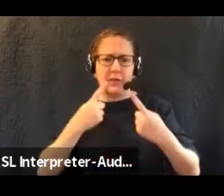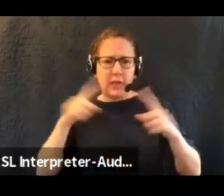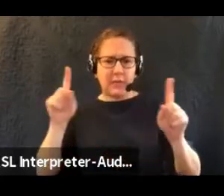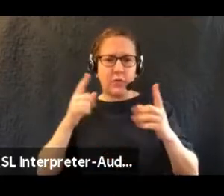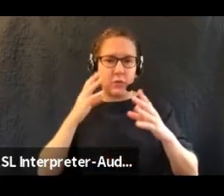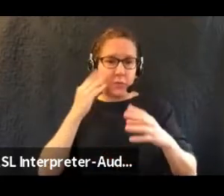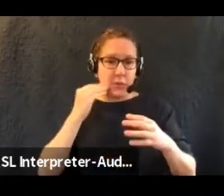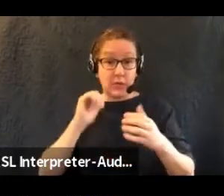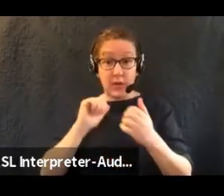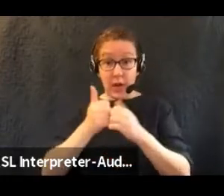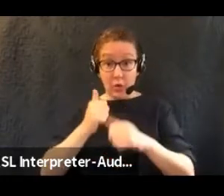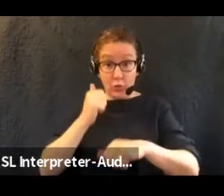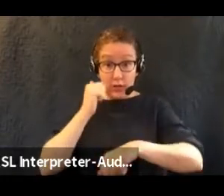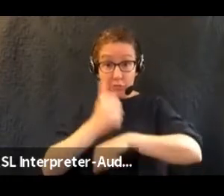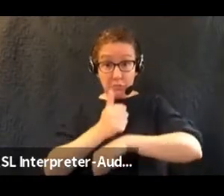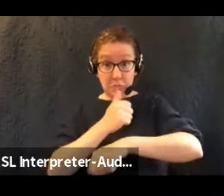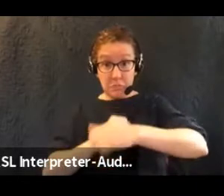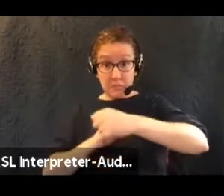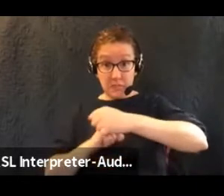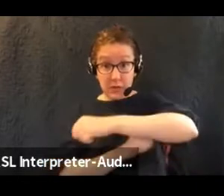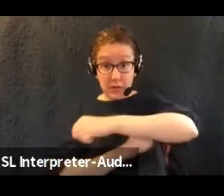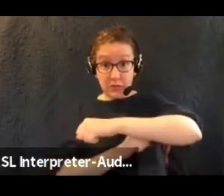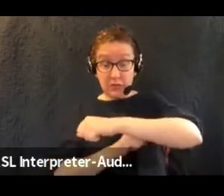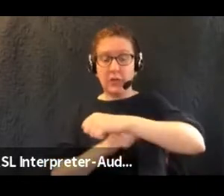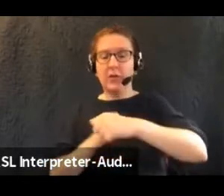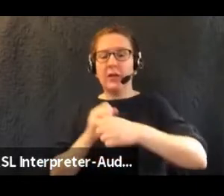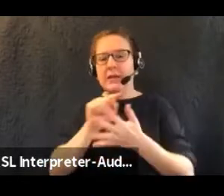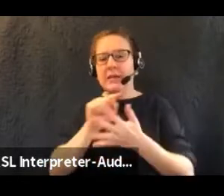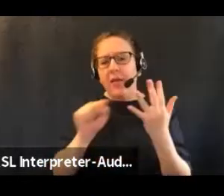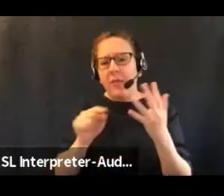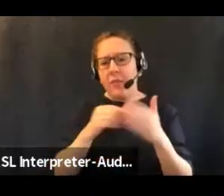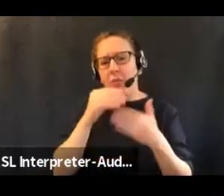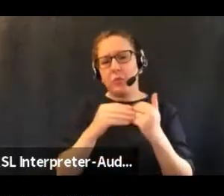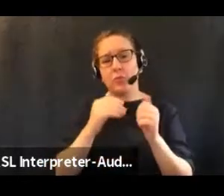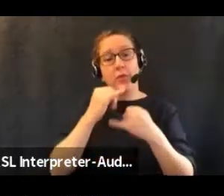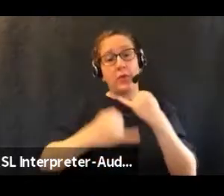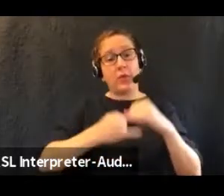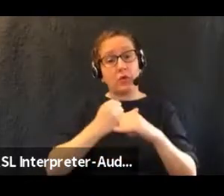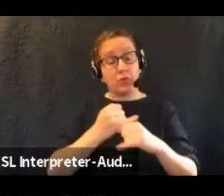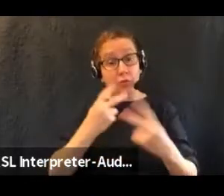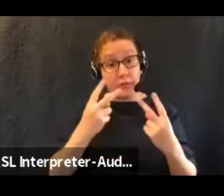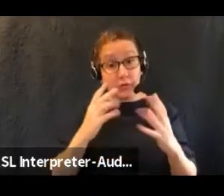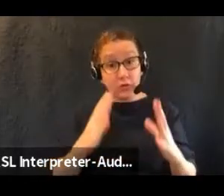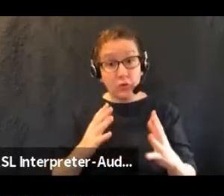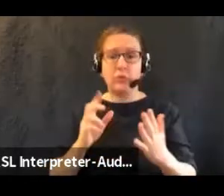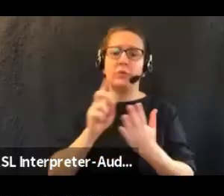In some of our programs, for example, with international visitors we've designed templates where the